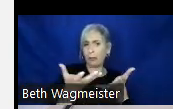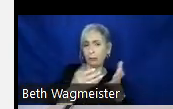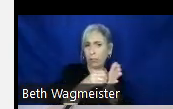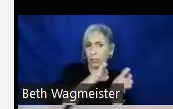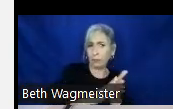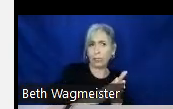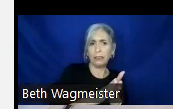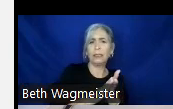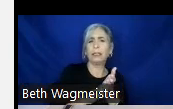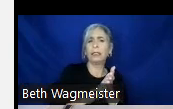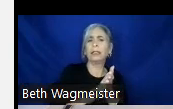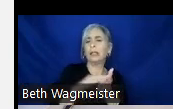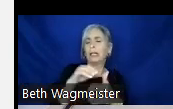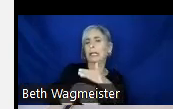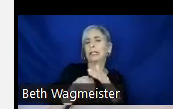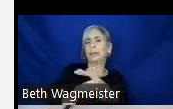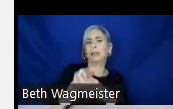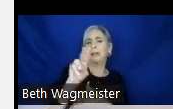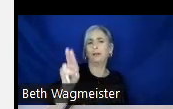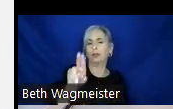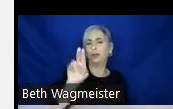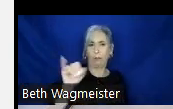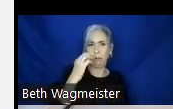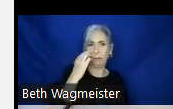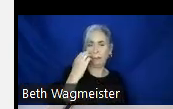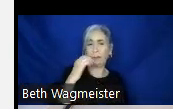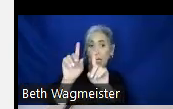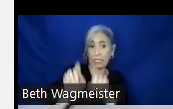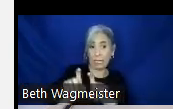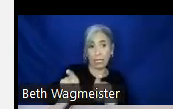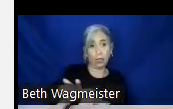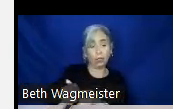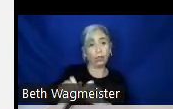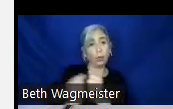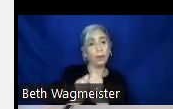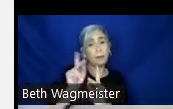the accessibility aspects of the UI. And test with users with disabilities, might be good time there.